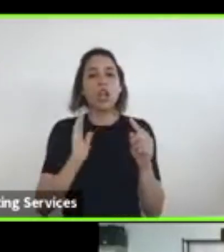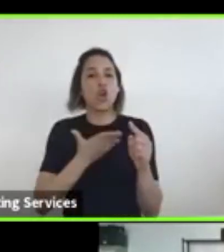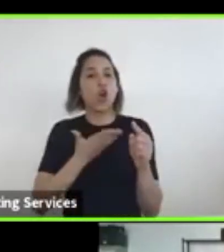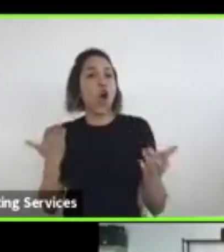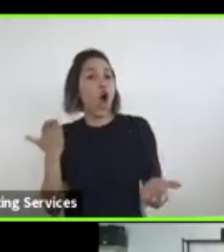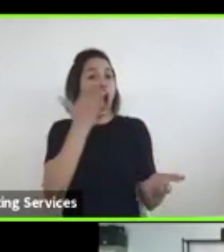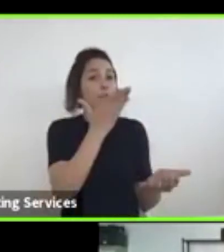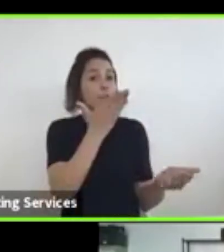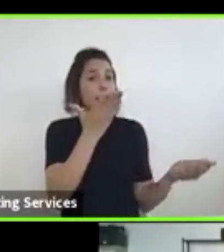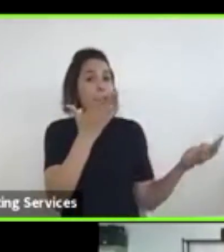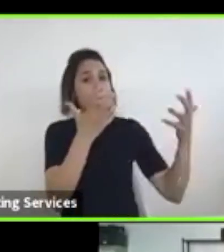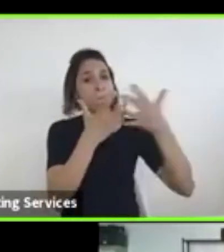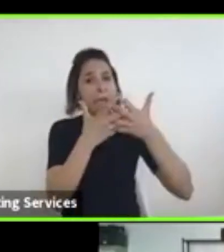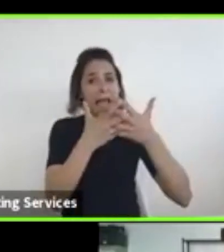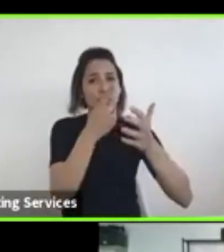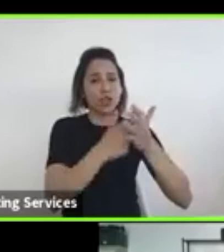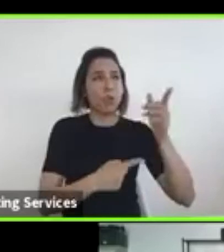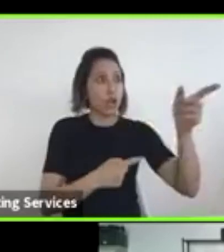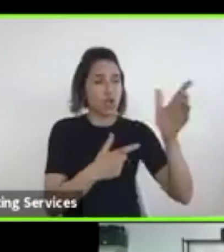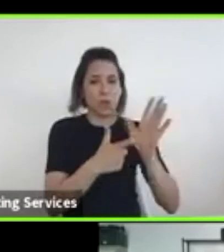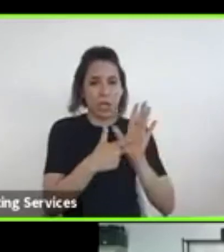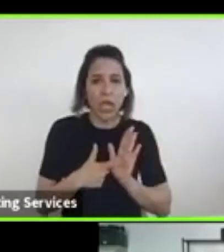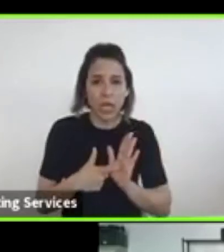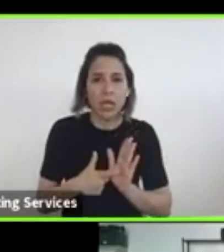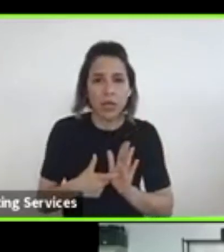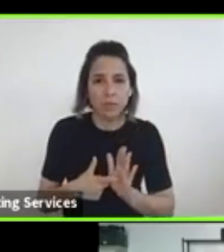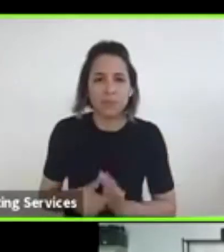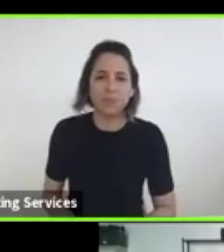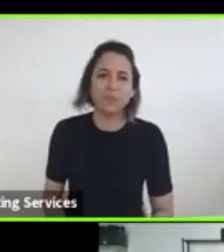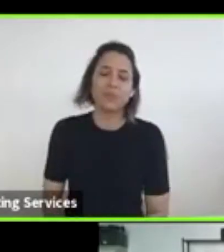NEED. AND, YOU KNOW, AND THAT --.